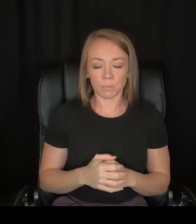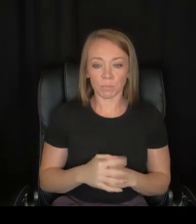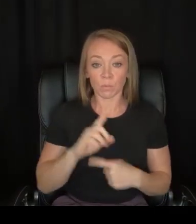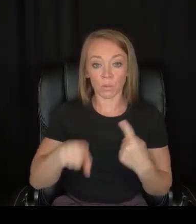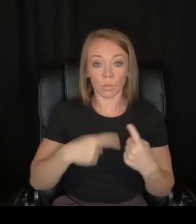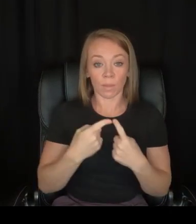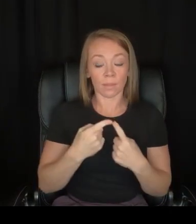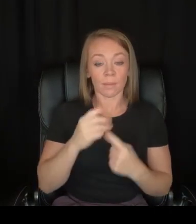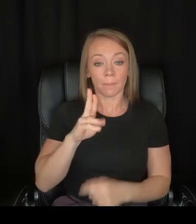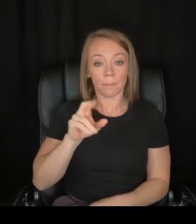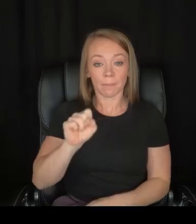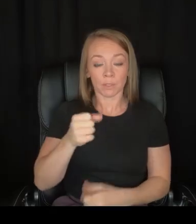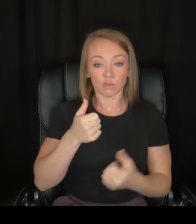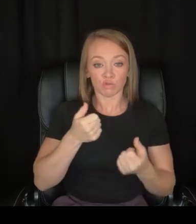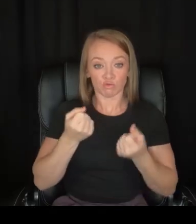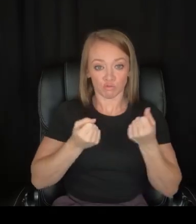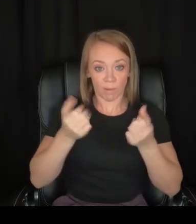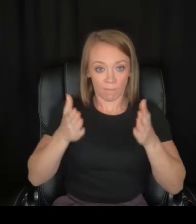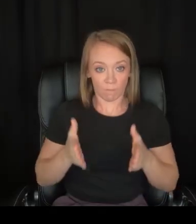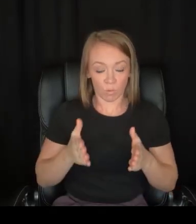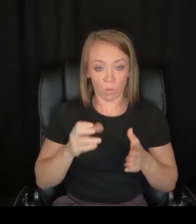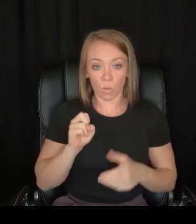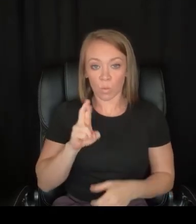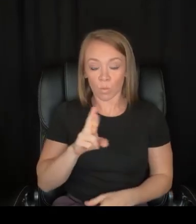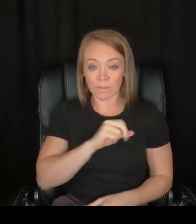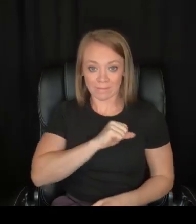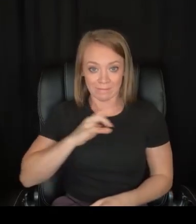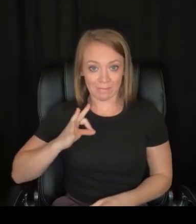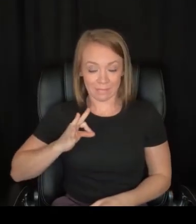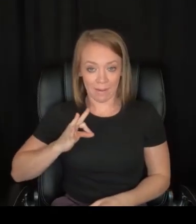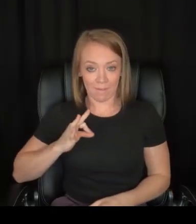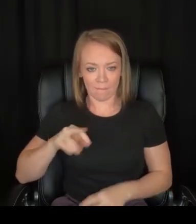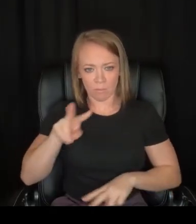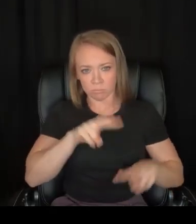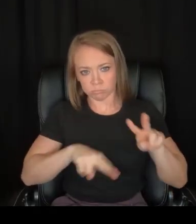When a bus driver or transportation staff member observes that a student with a